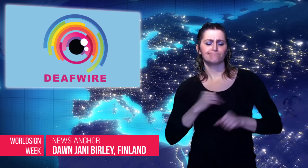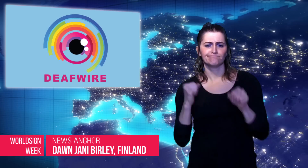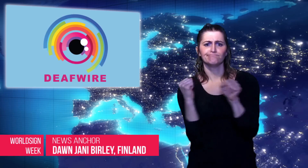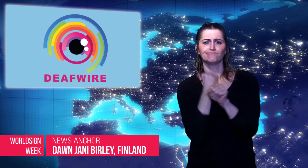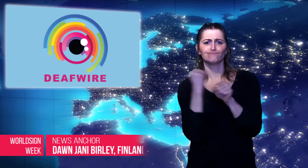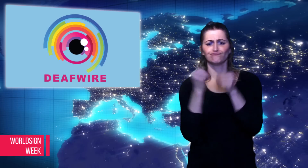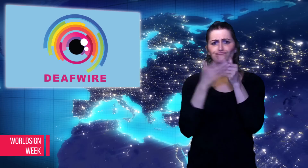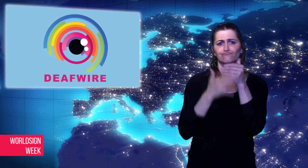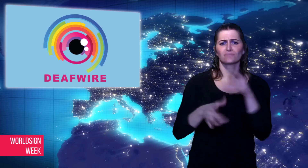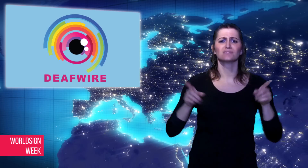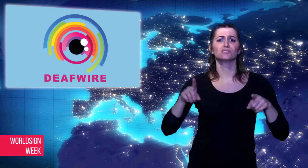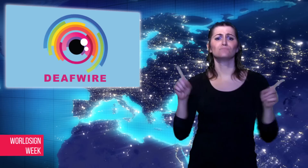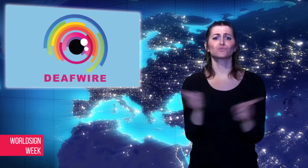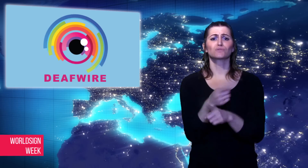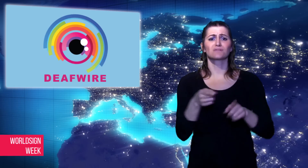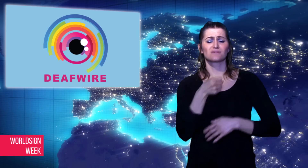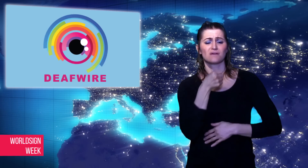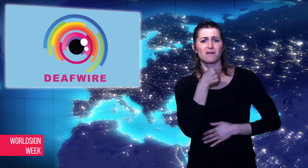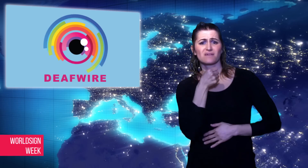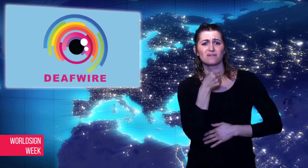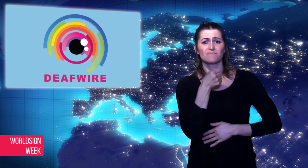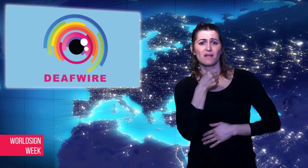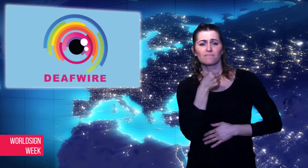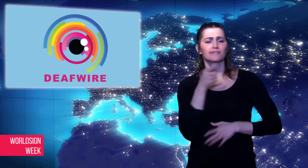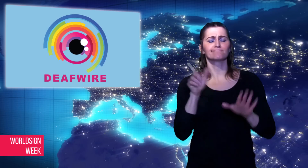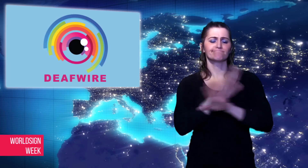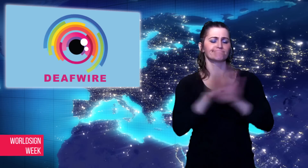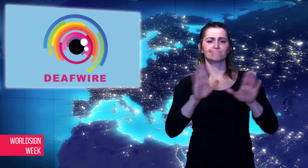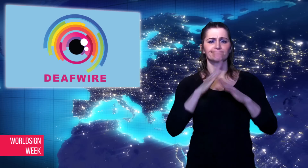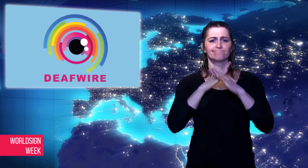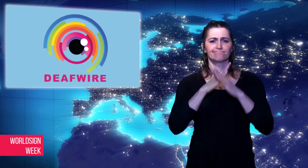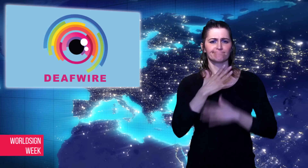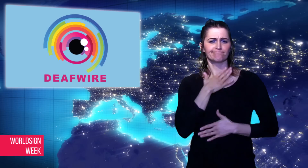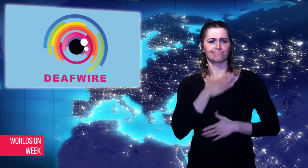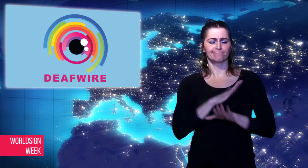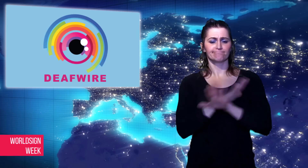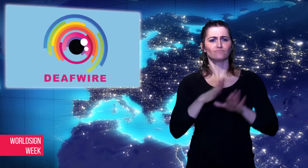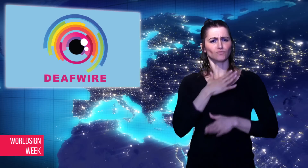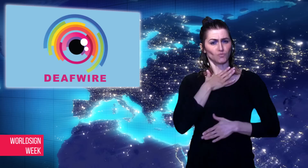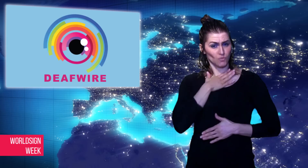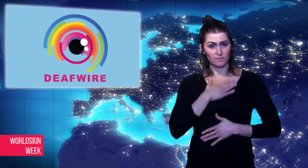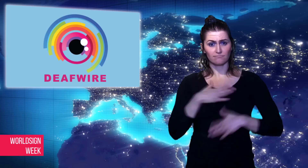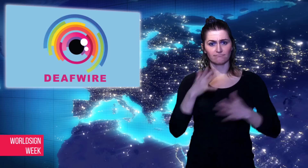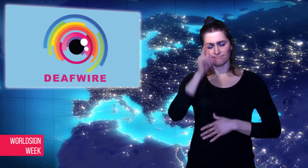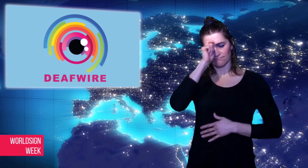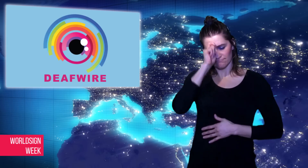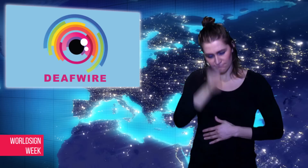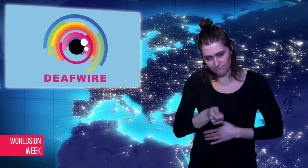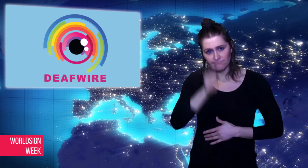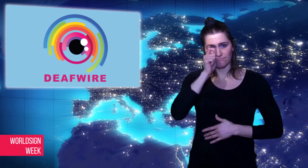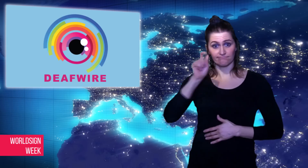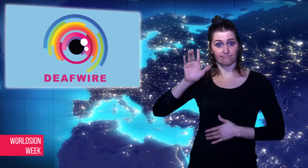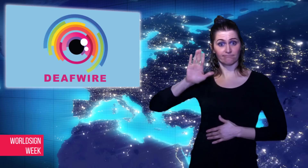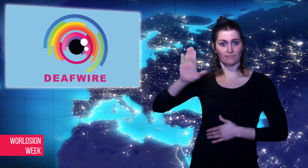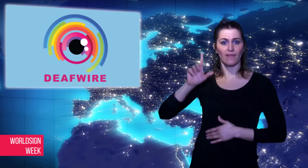to honour his Deaf brother